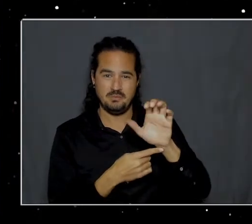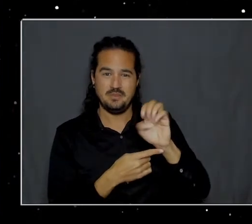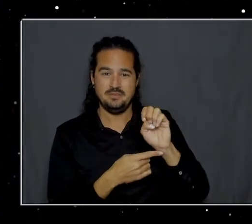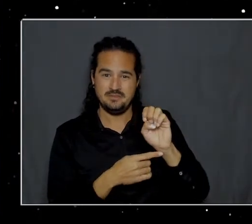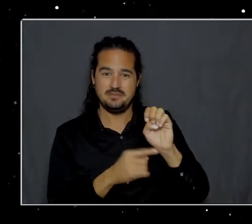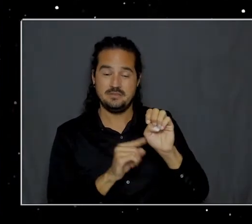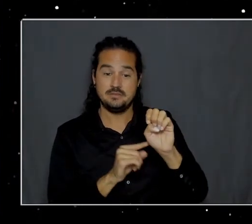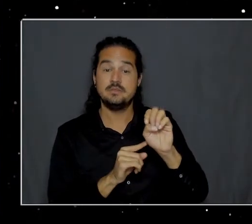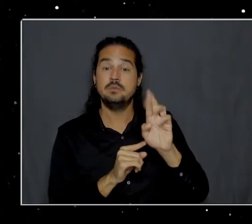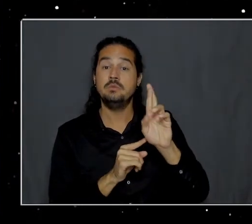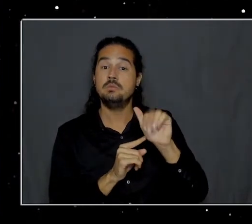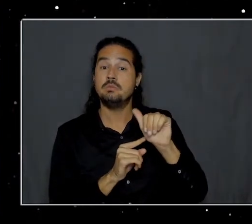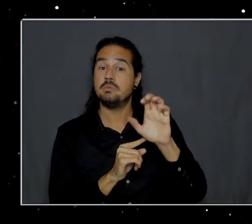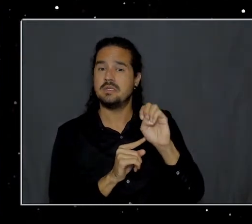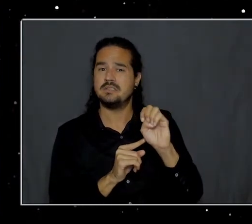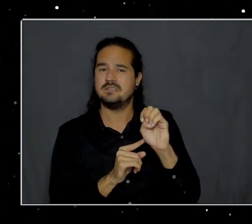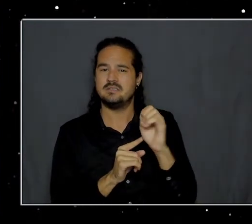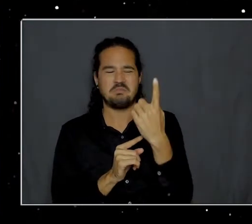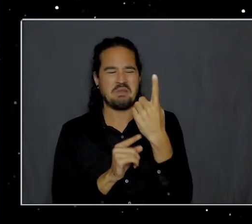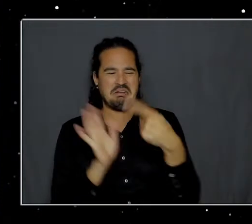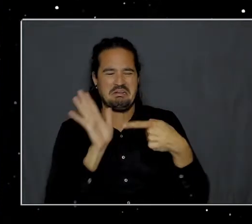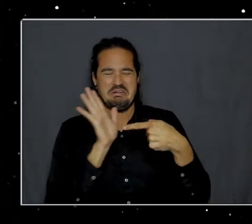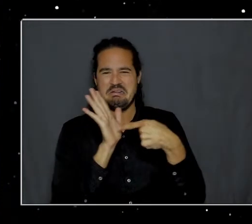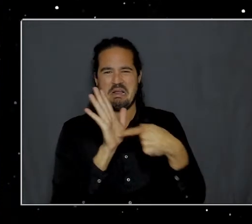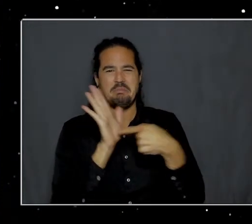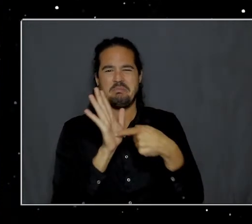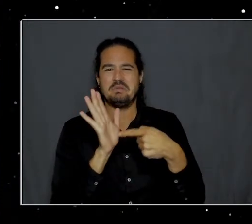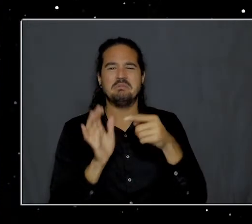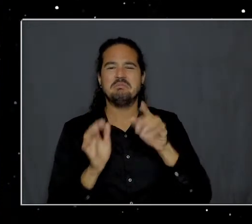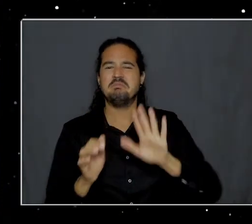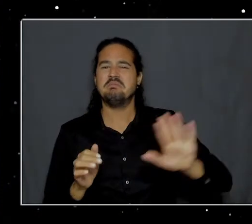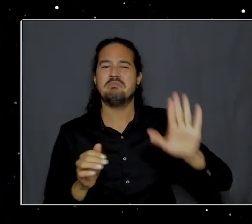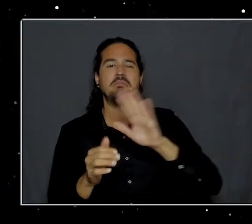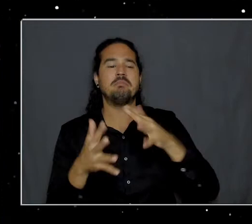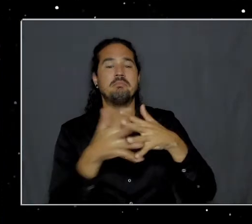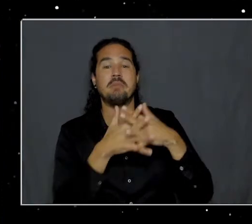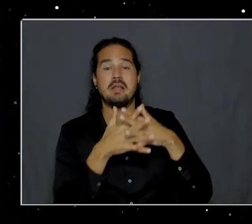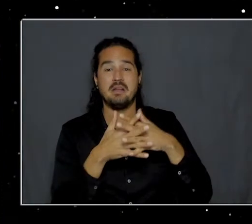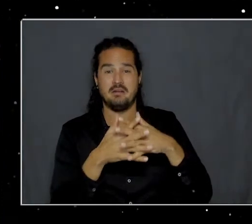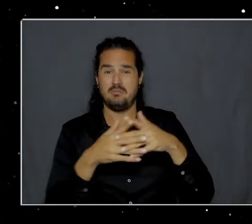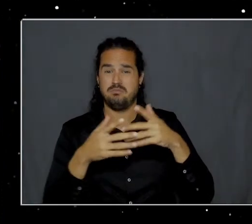IMPORTANT EXPRESSION, THE FOUNDATIONAL EXPRESSION FOR AMERICA. RACE IS ACTUALLY ONE OF THE